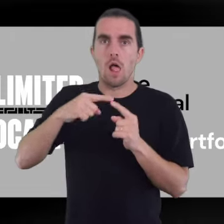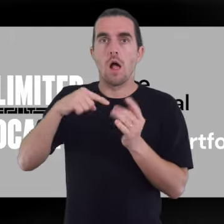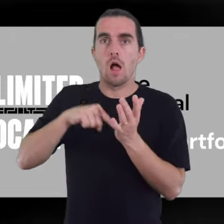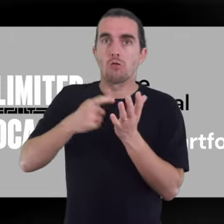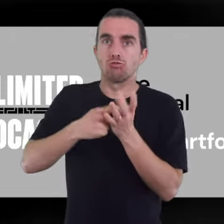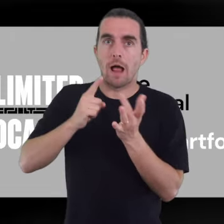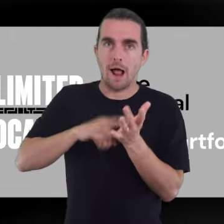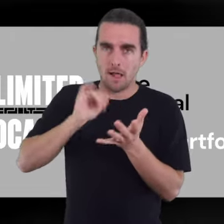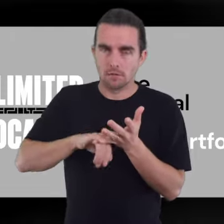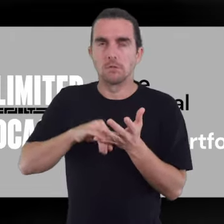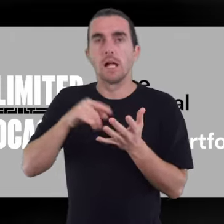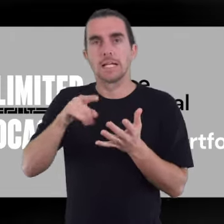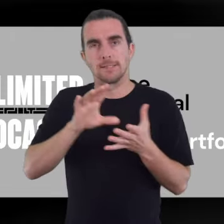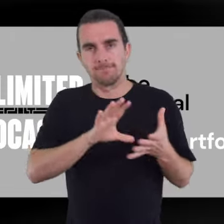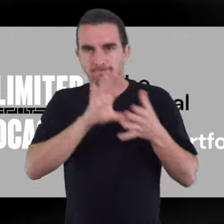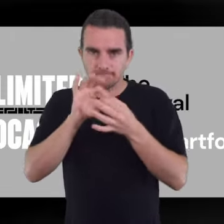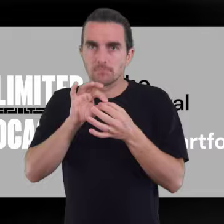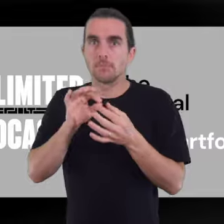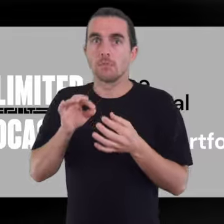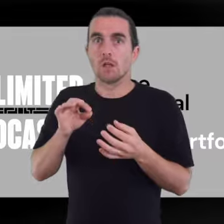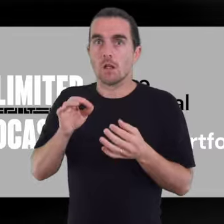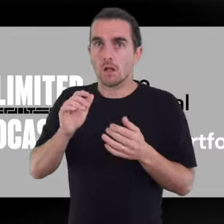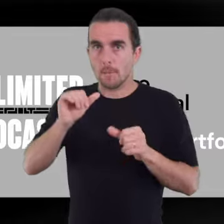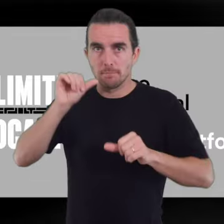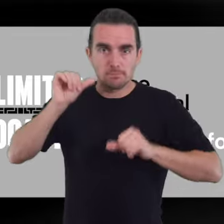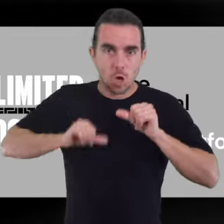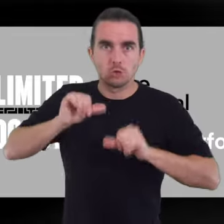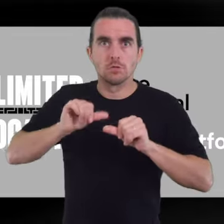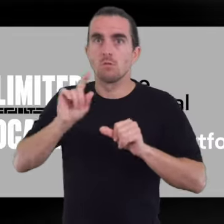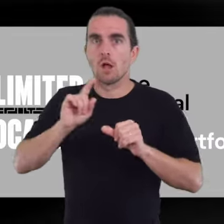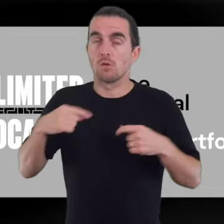It's a augmented reality piece using the motion